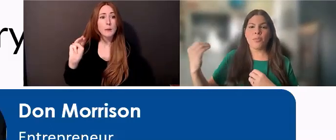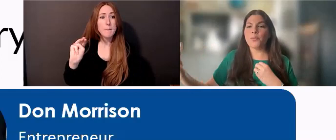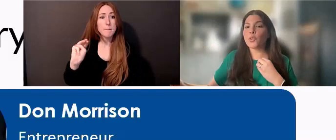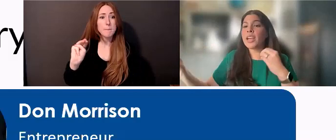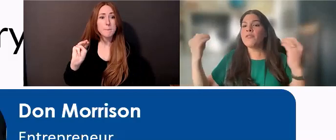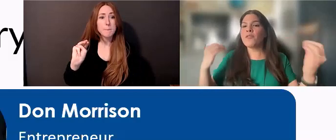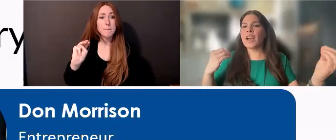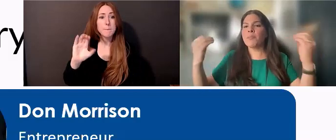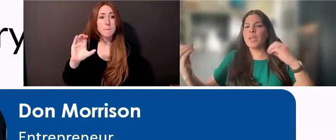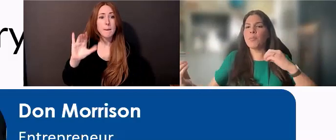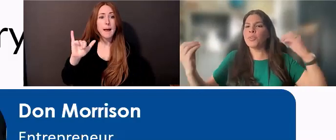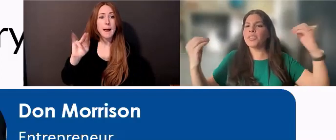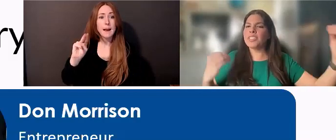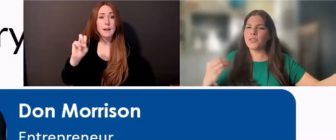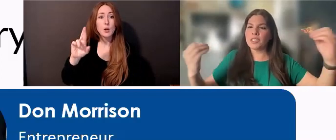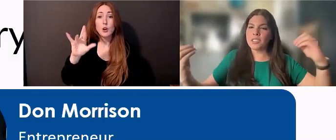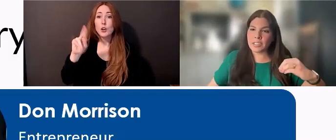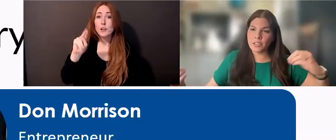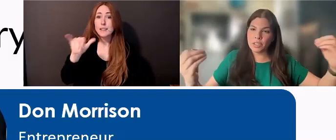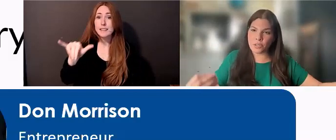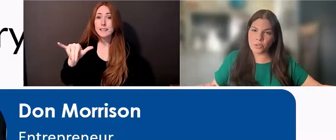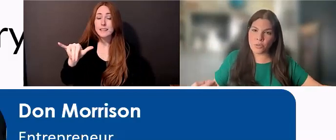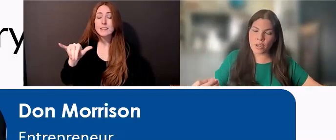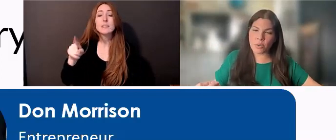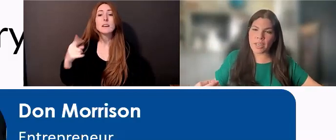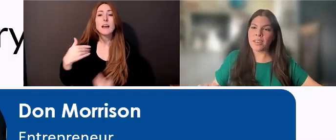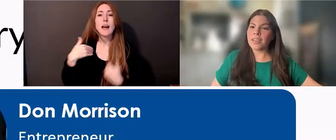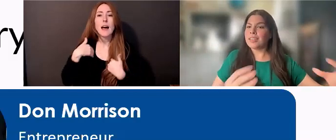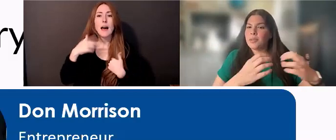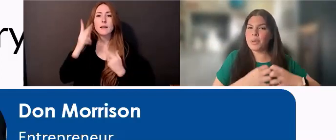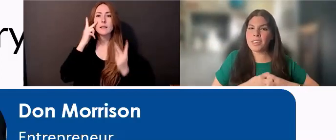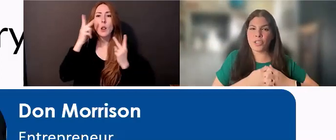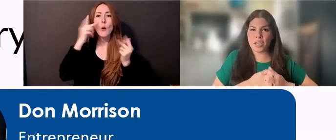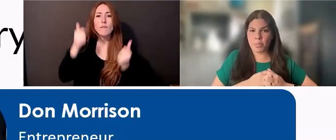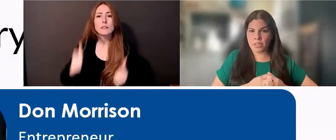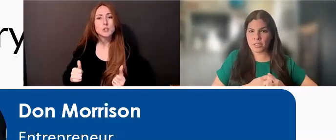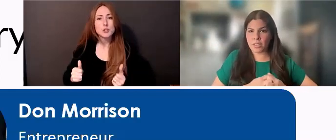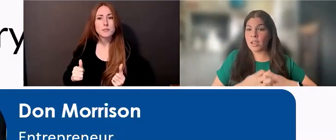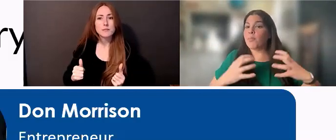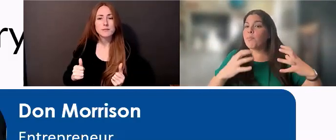Try and find people in the different sectors that you work with to be champions,